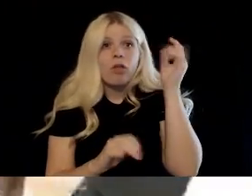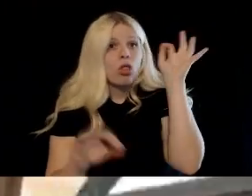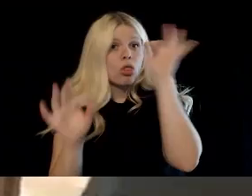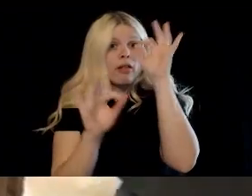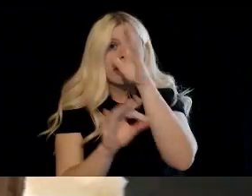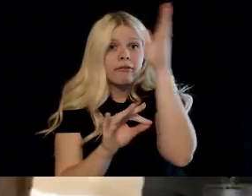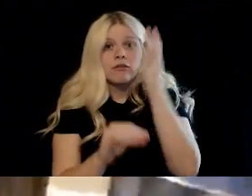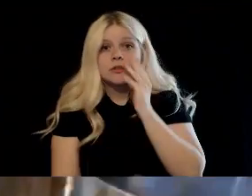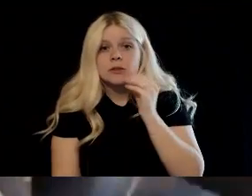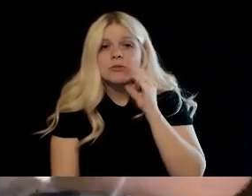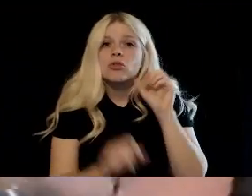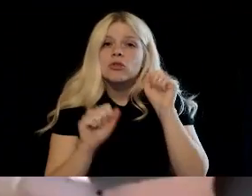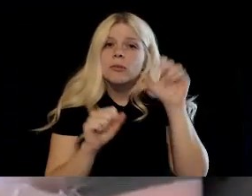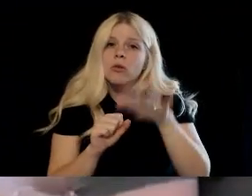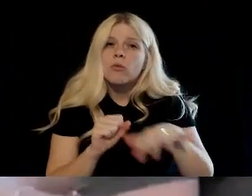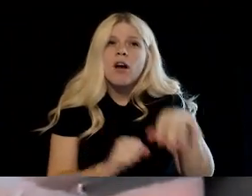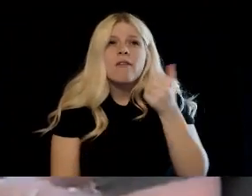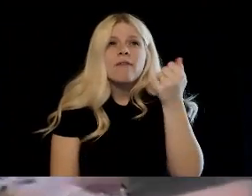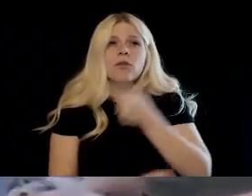months to a whole year.